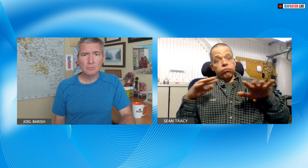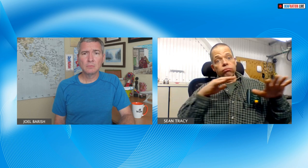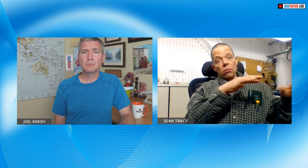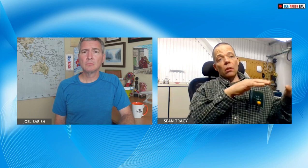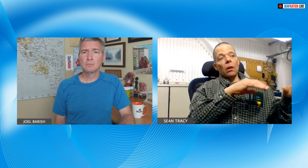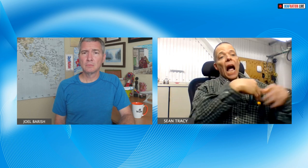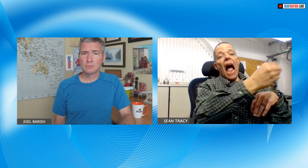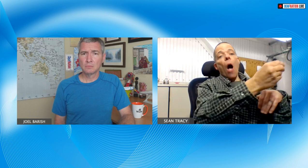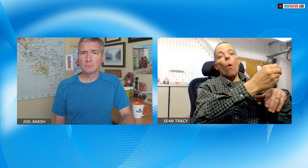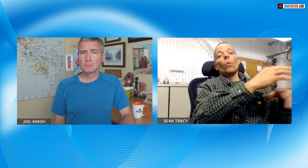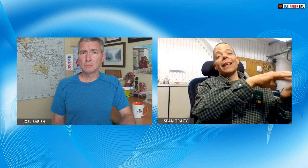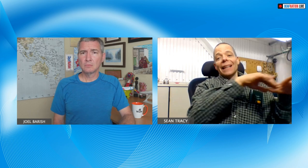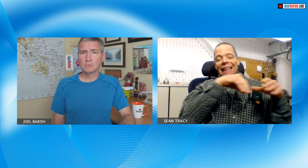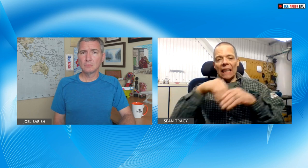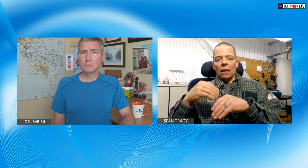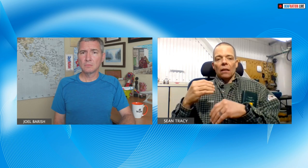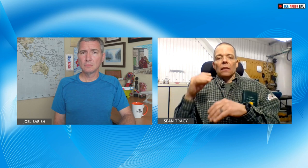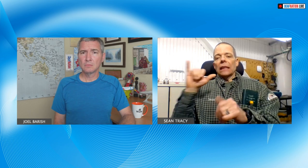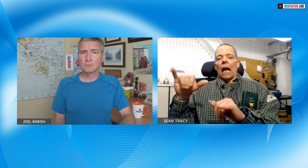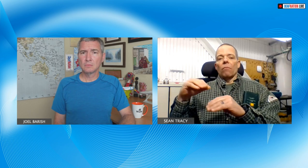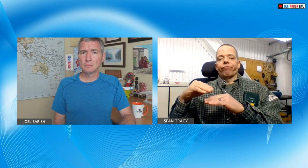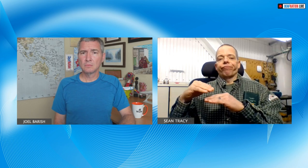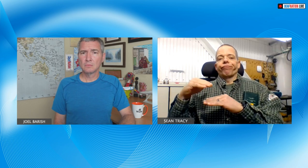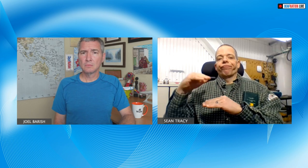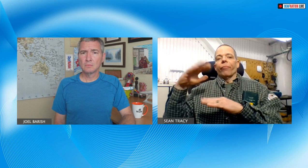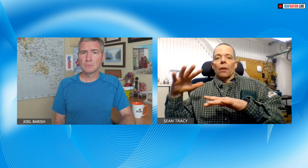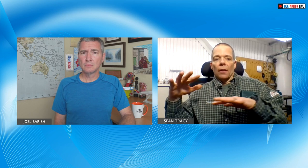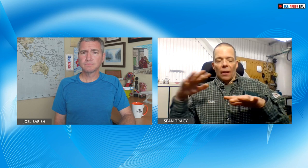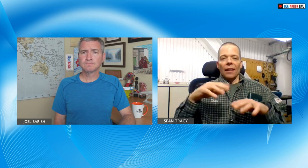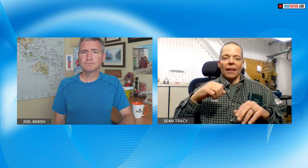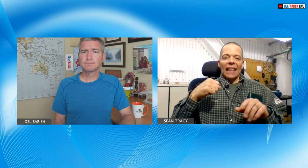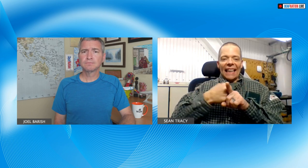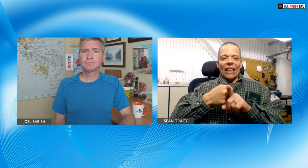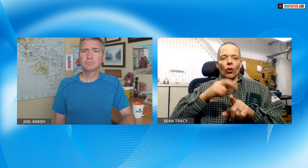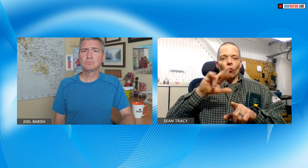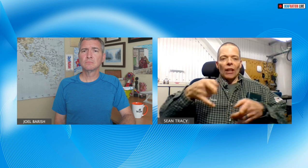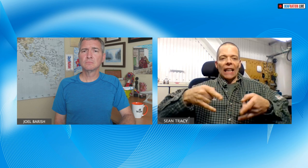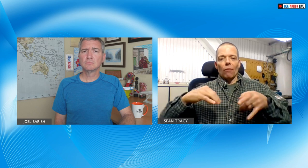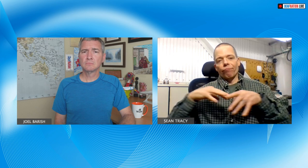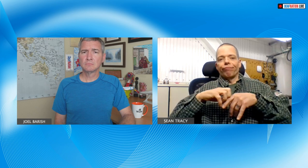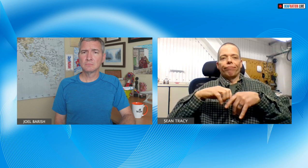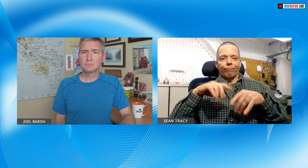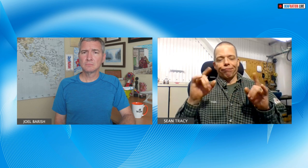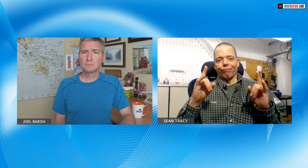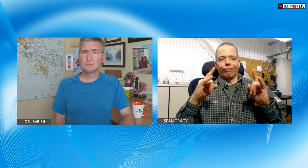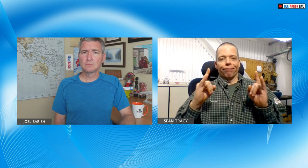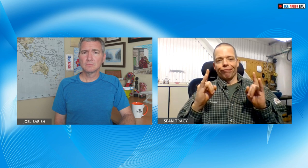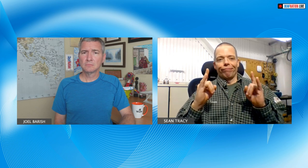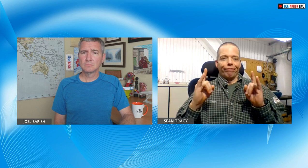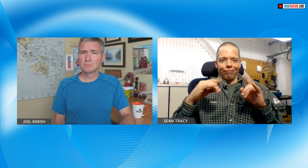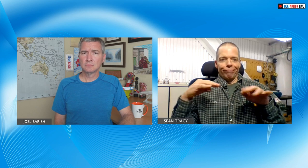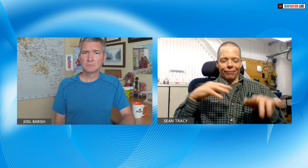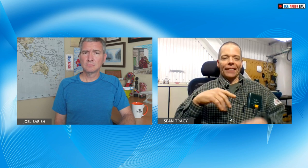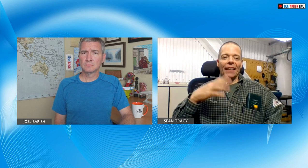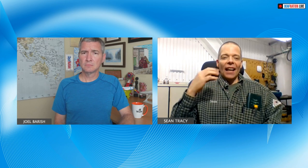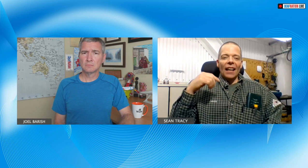Sometimes when the tide shifts, some of the ice that is left behind can hit the rig and shake it.